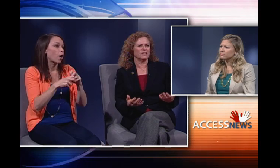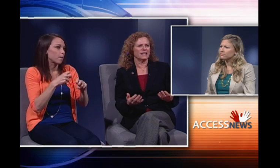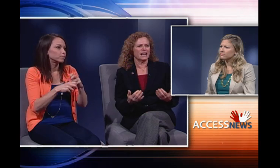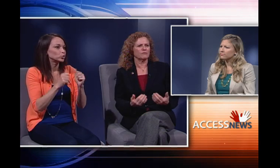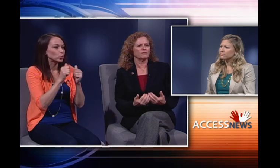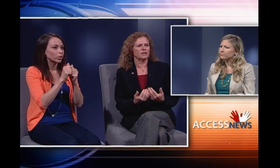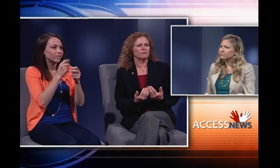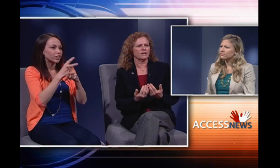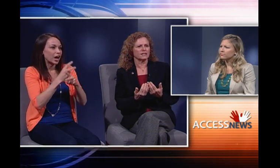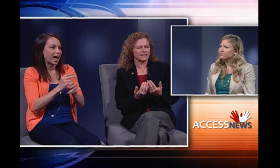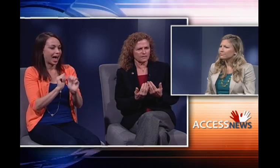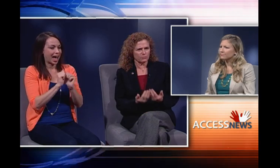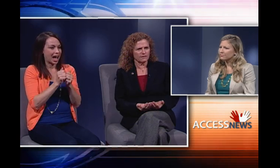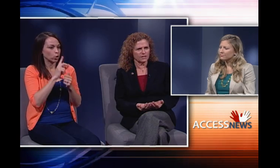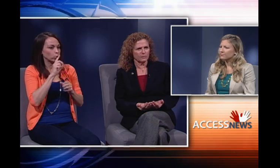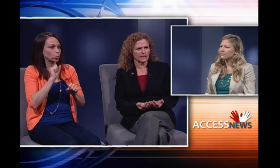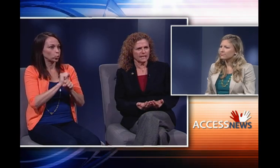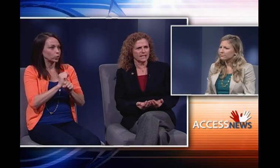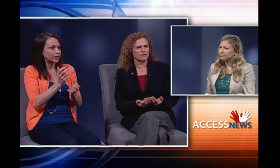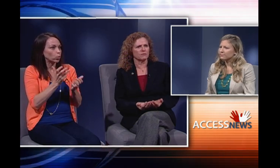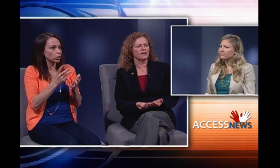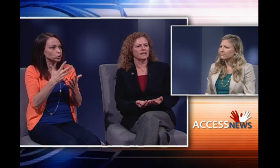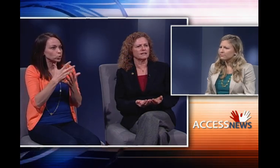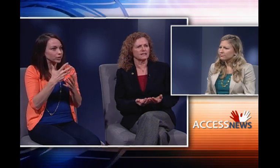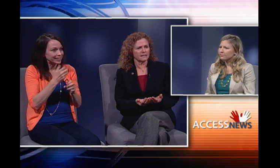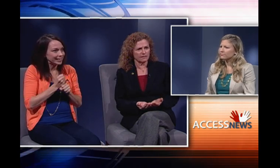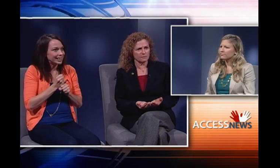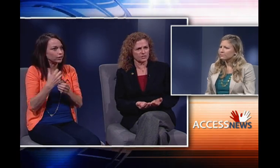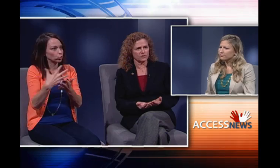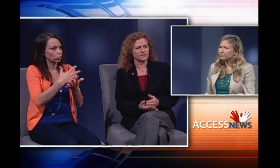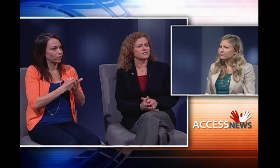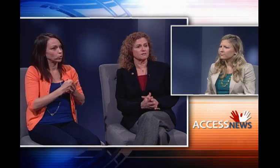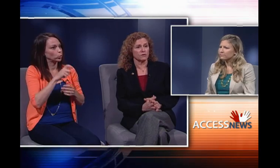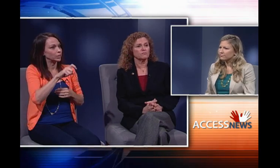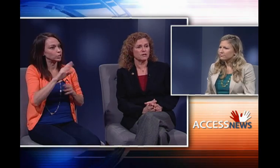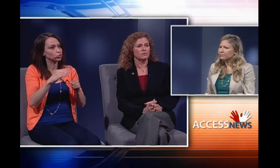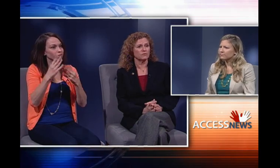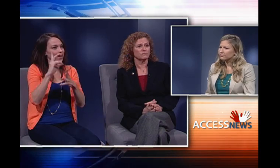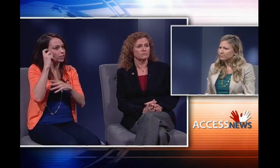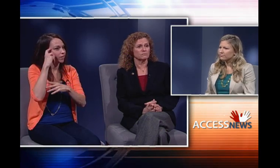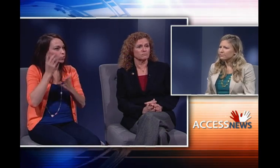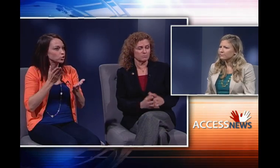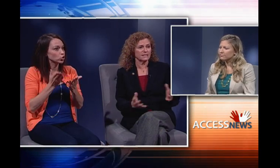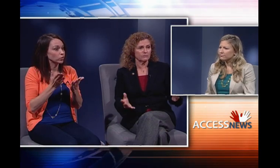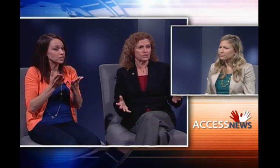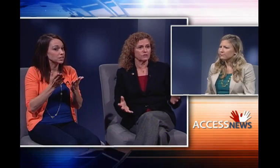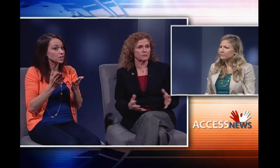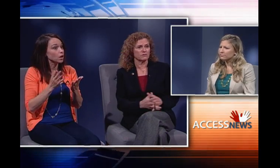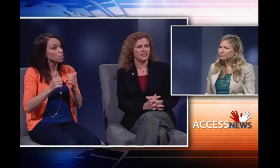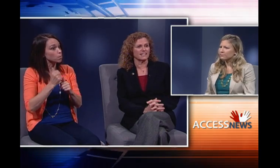out how we do we really want to get the revenue we need to provide the government services that most people believe we should be providing.